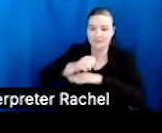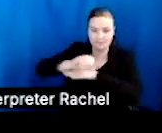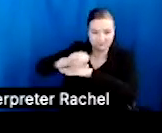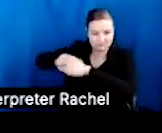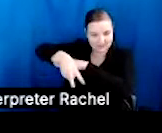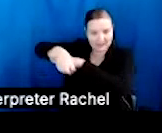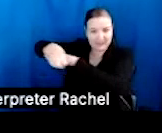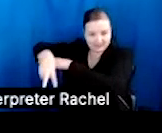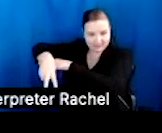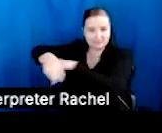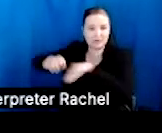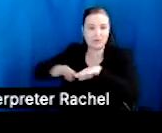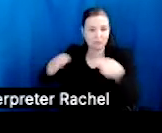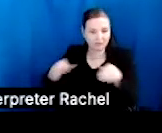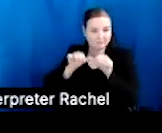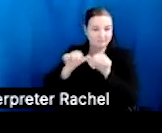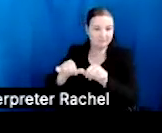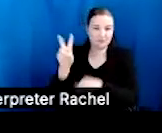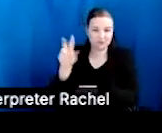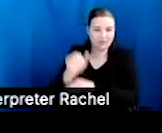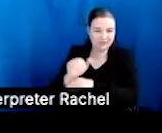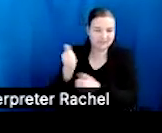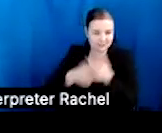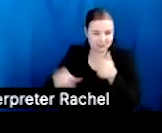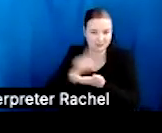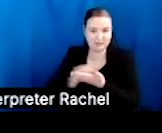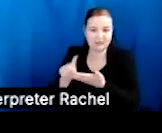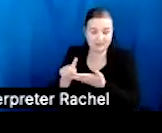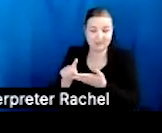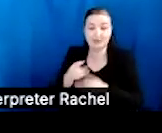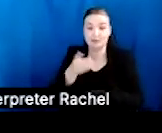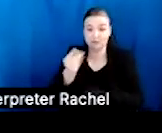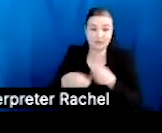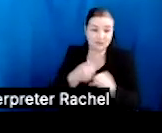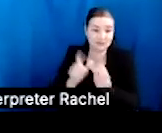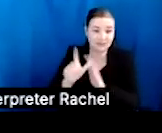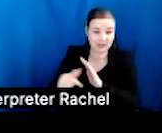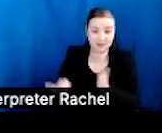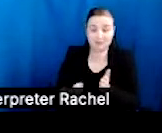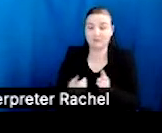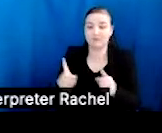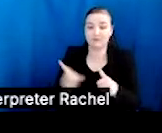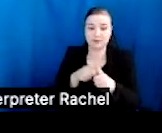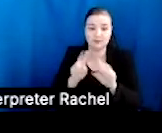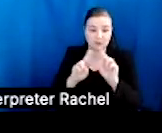Only a few years later, some of the first museum unions were formed. In 1971, staff at MoMA in New